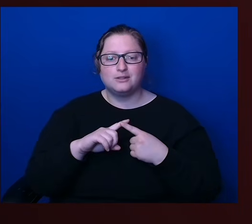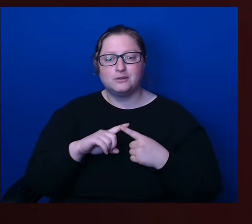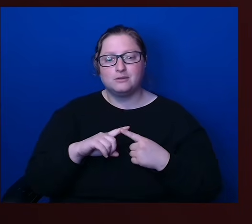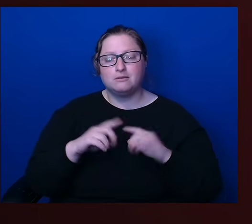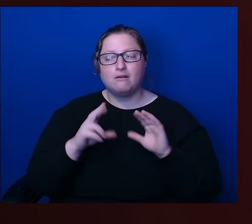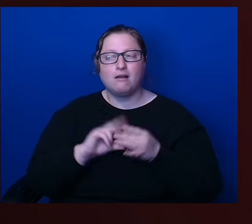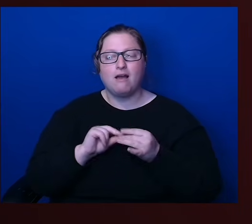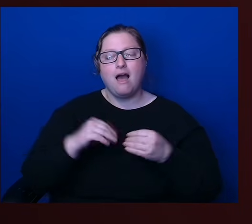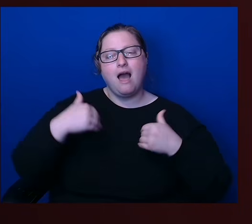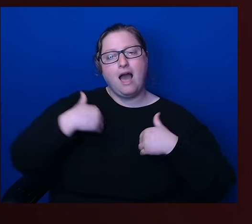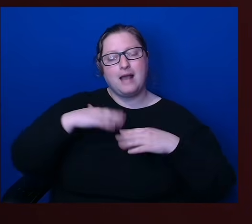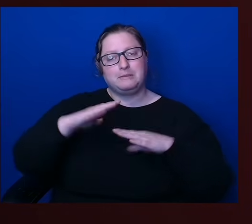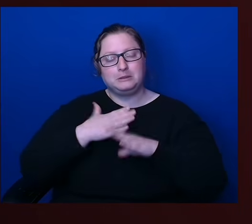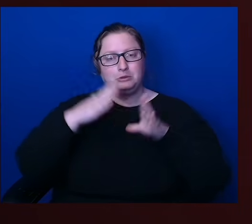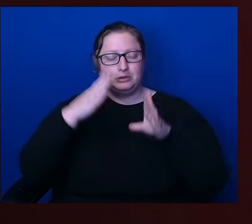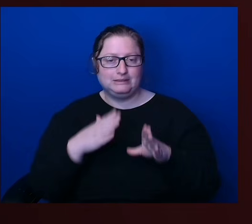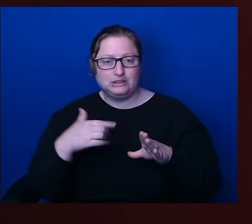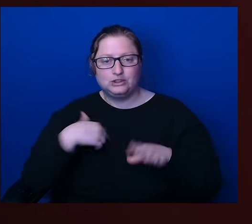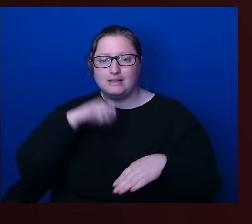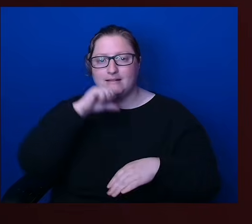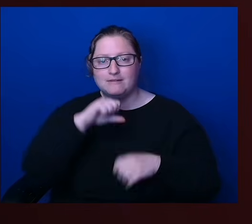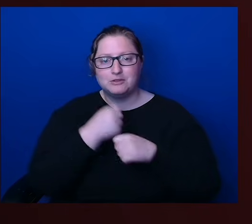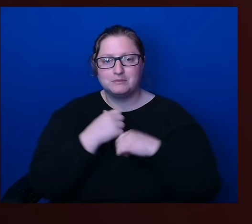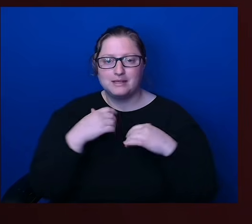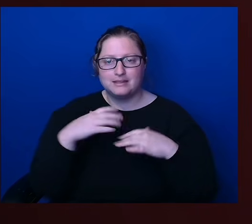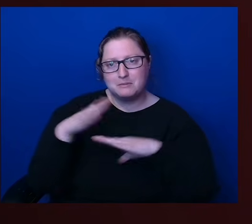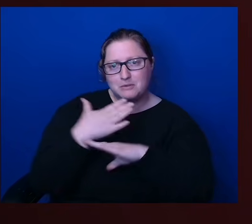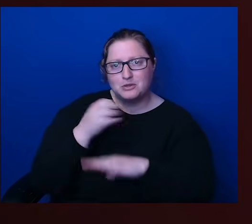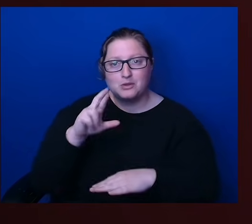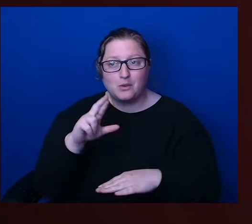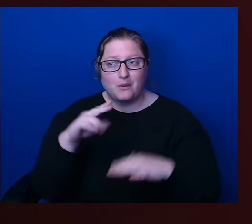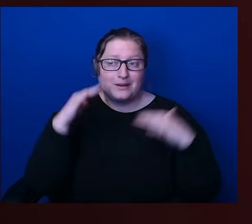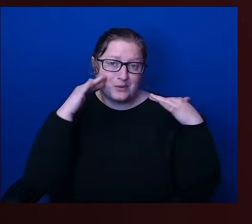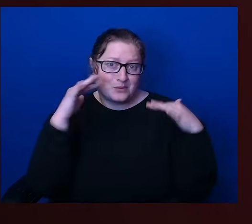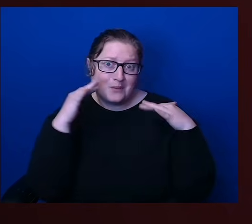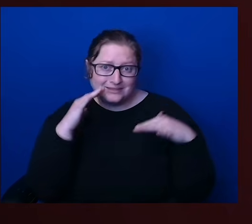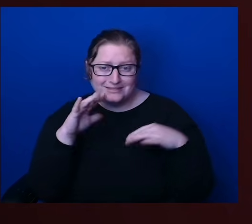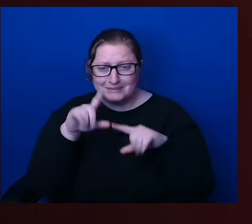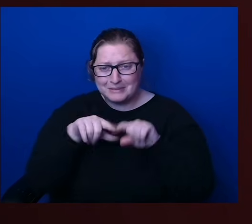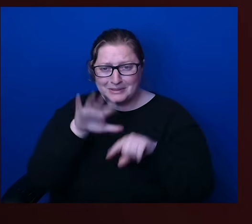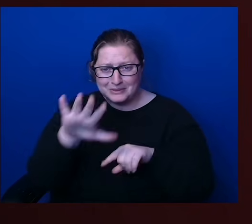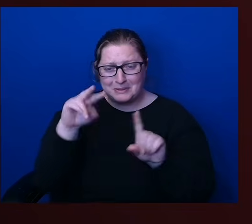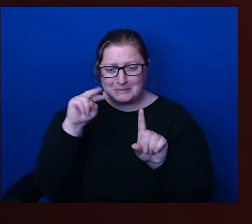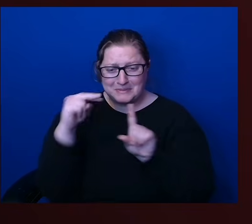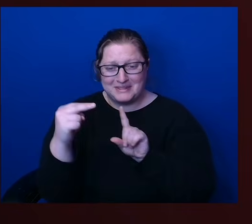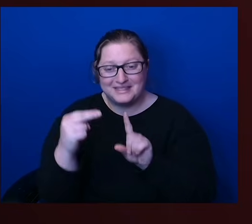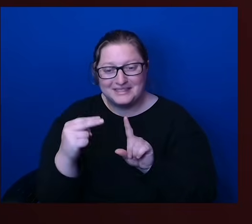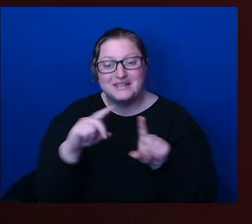or noise, depending on your perspective. So, what I did was I started learning how to use